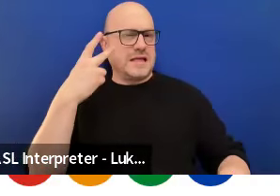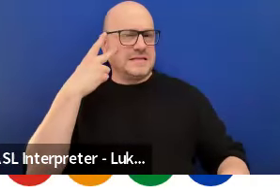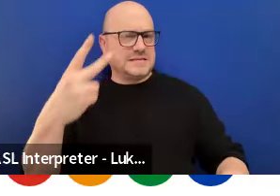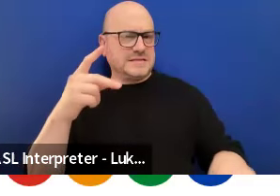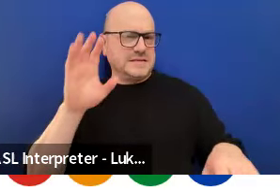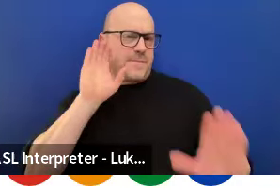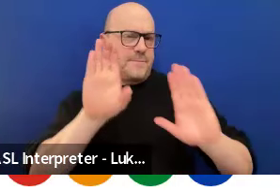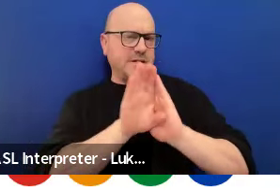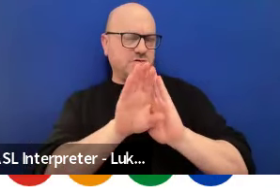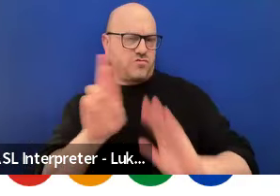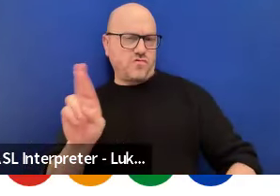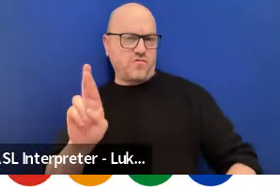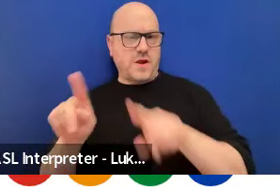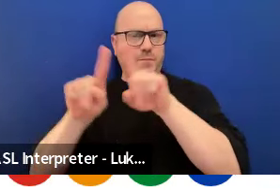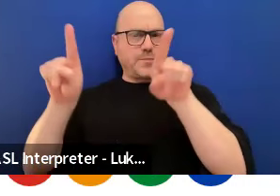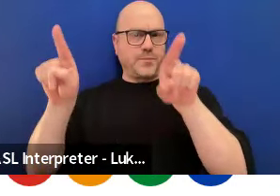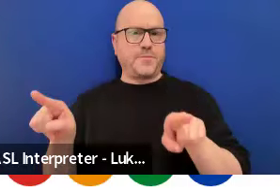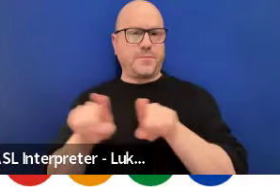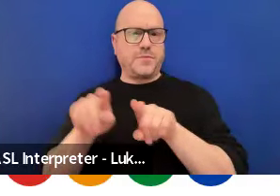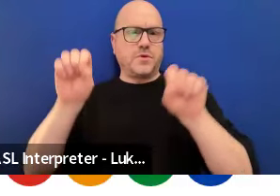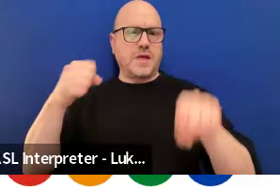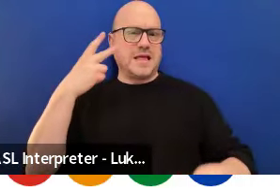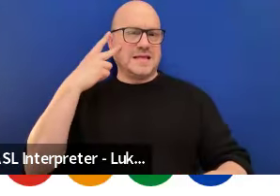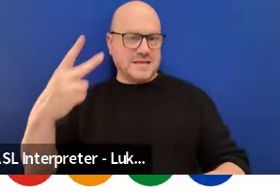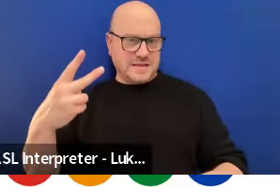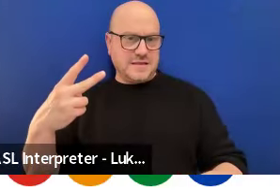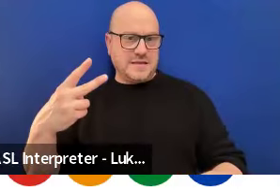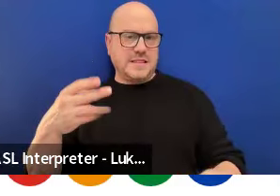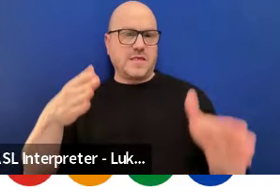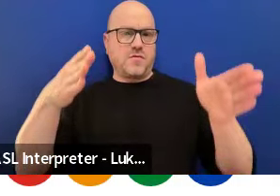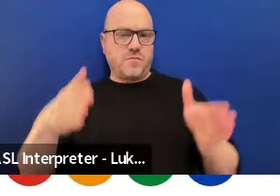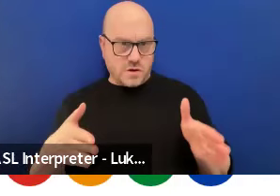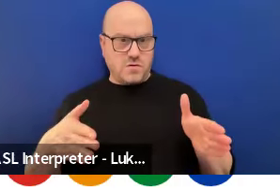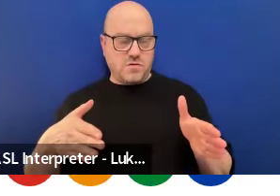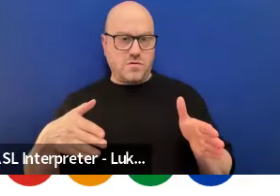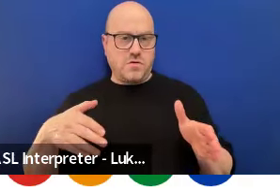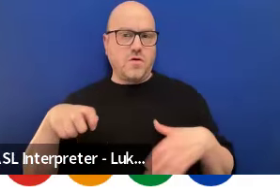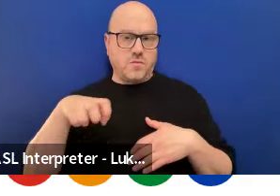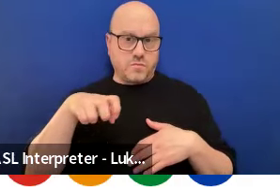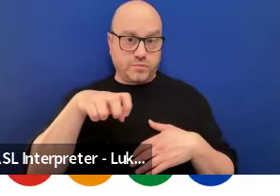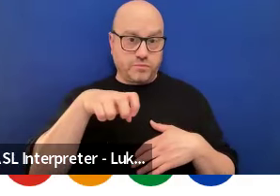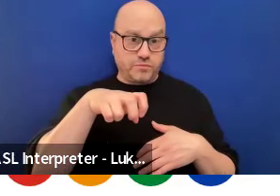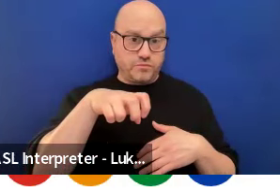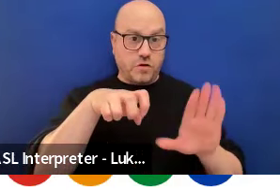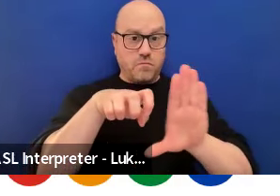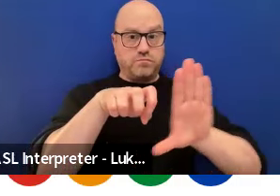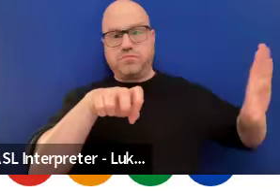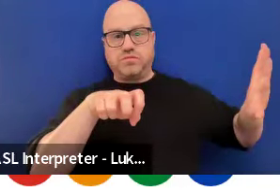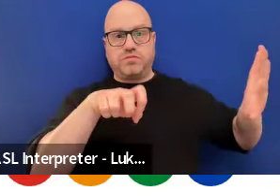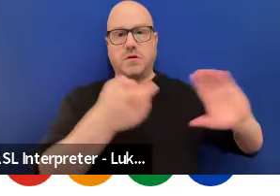FARE GATE SENSOR SENSE THAT CARD OR CREDENTIAL. YOU CAN SEE THE -- YOU CAN SEE